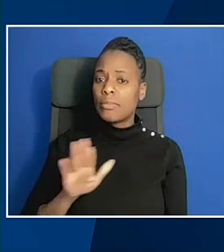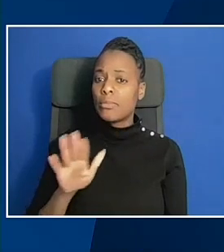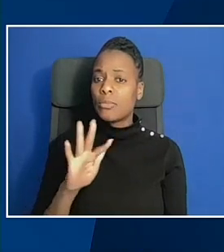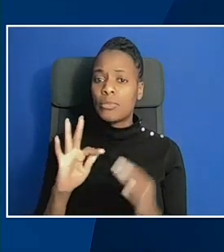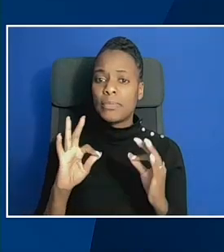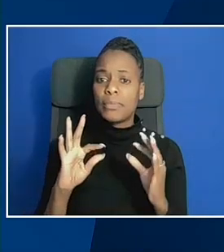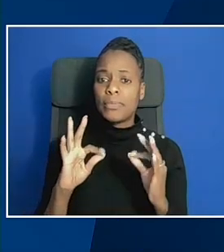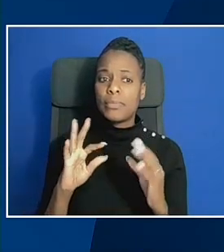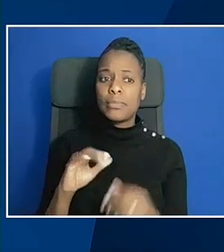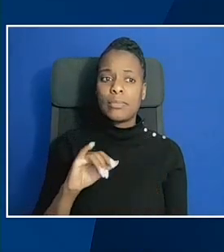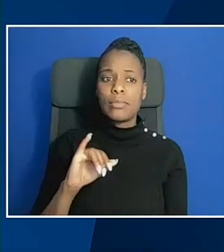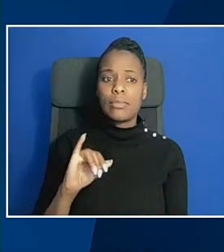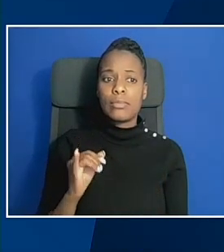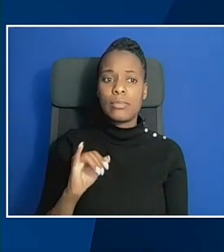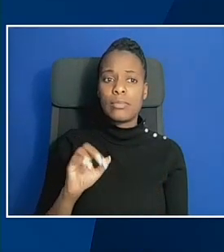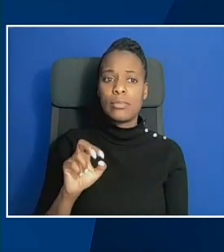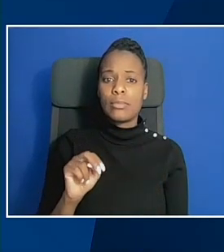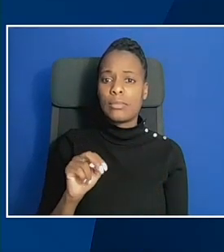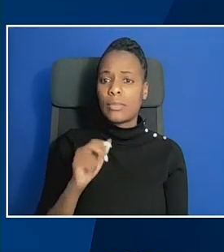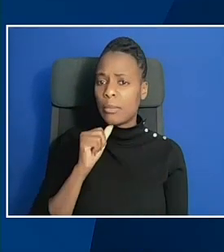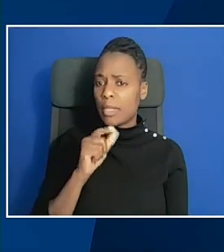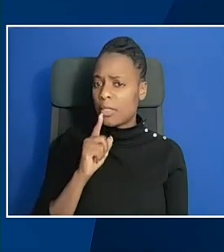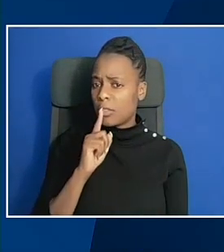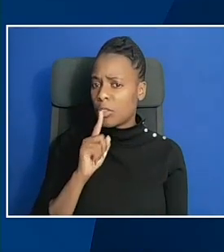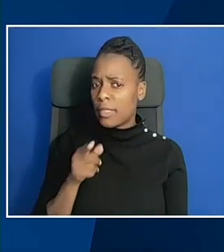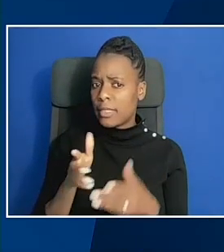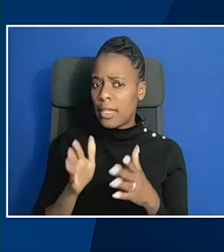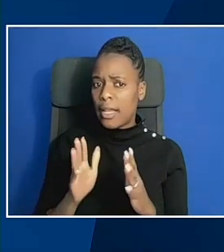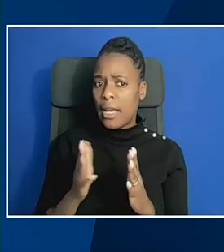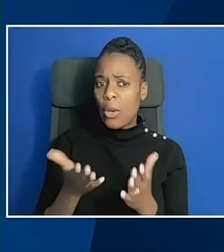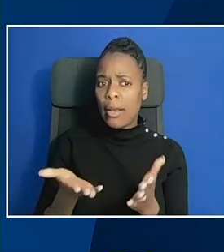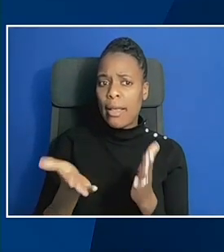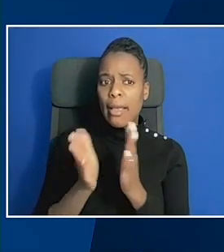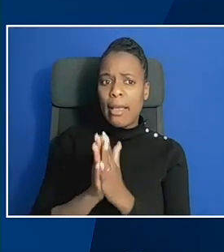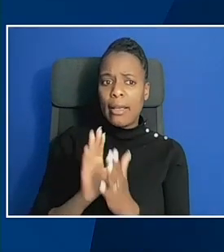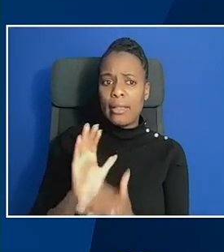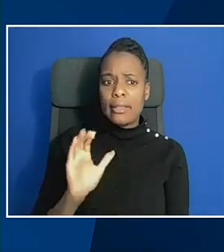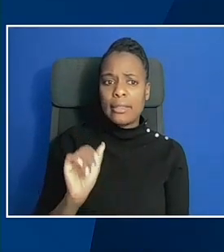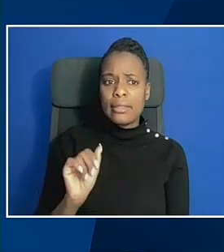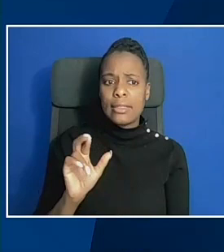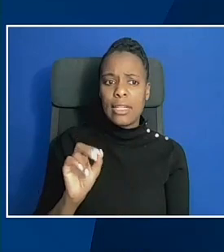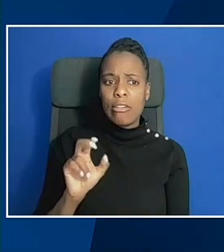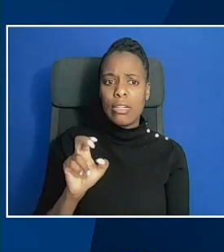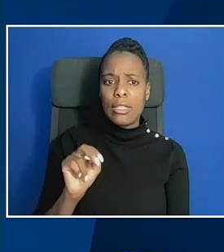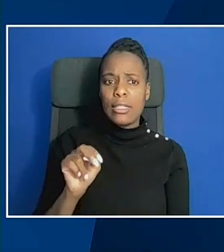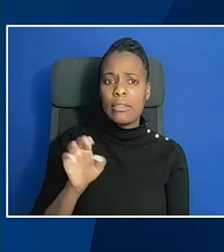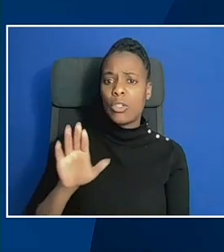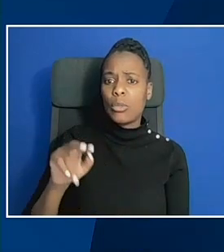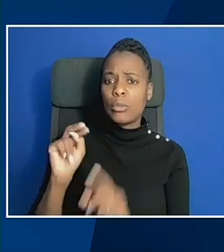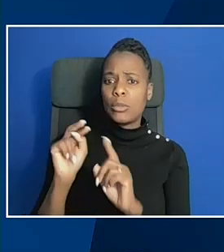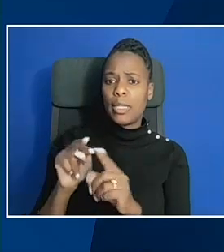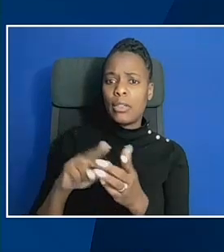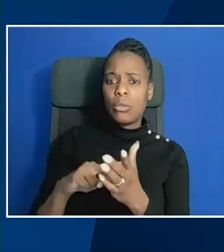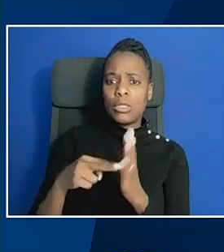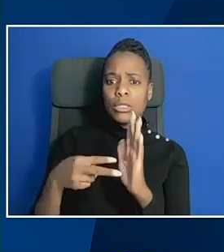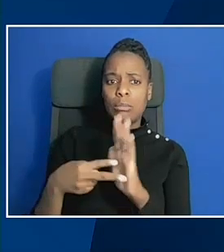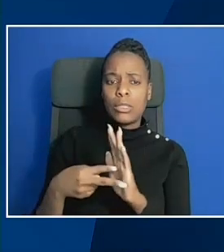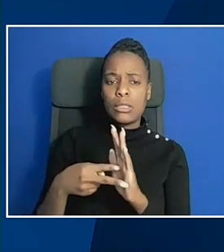Can I, I don't know if this is allowed. If I can ask Carolyn maybe her perspective of what she meant by that phrase, since it sounds like the Department just borrowed